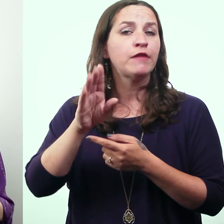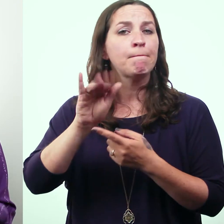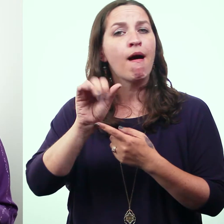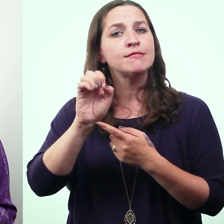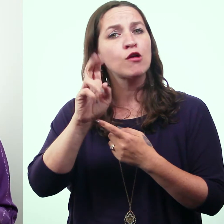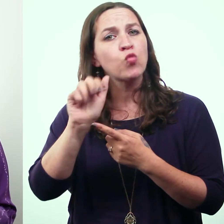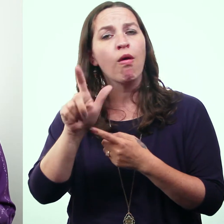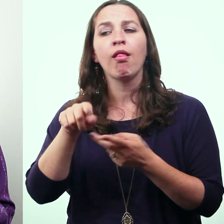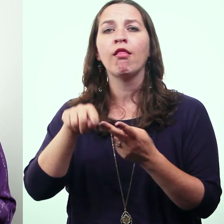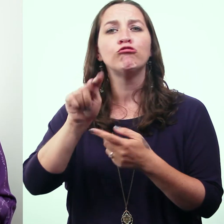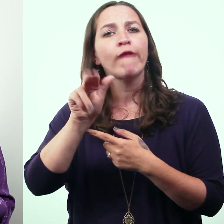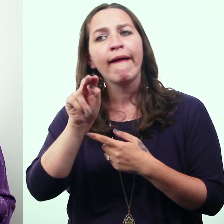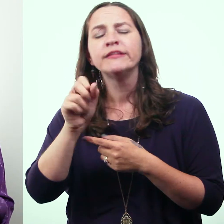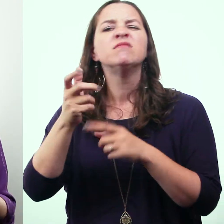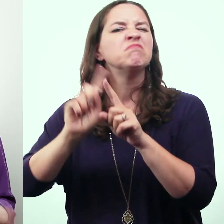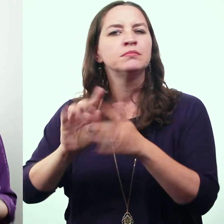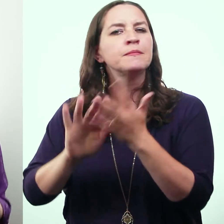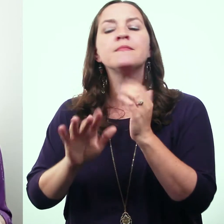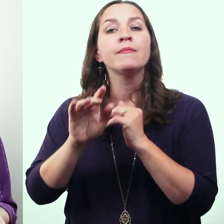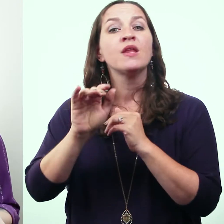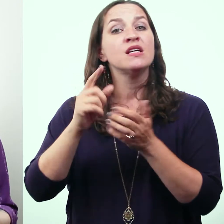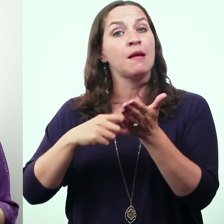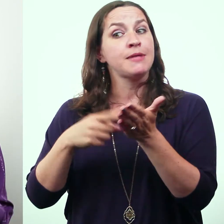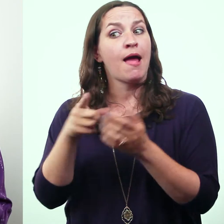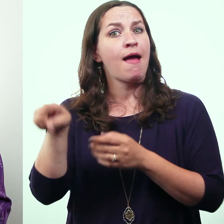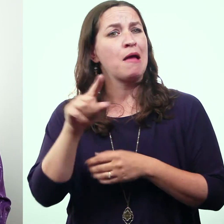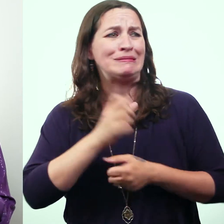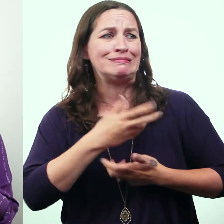those kind of identities, they feel like they're not queer enough. They feel like there's some